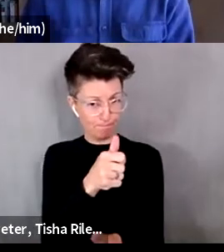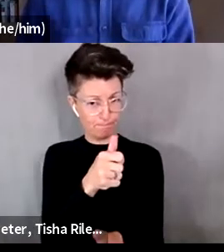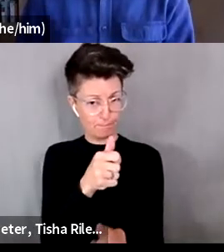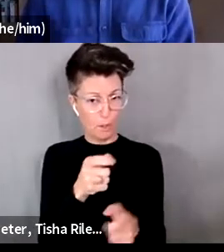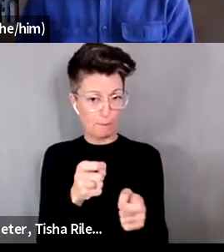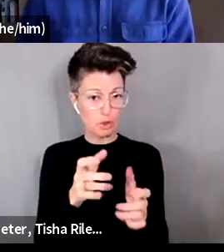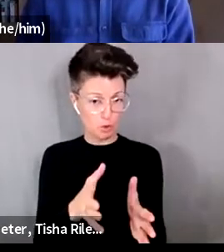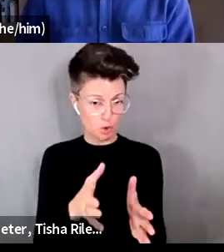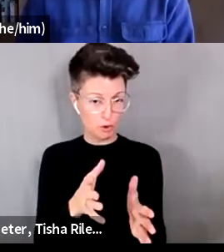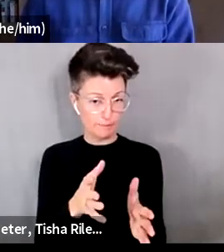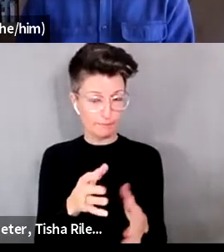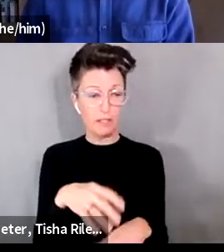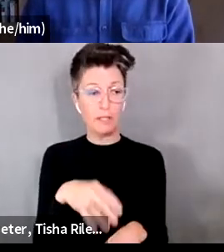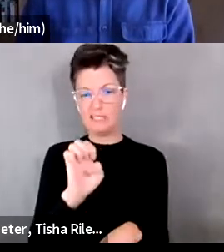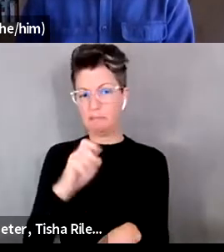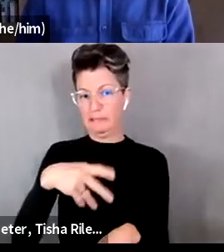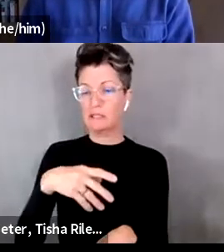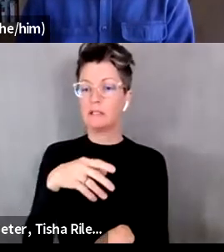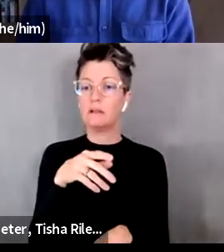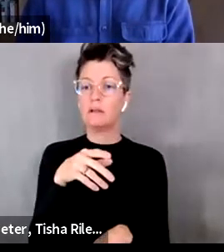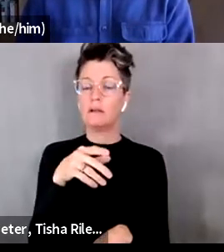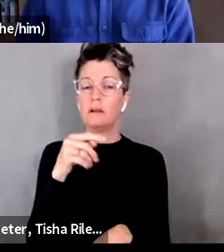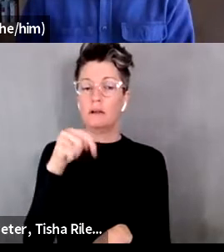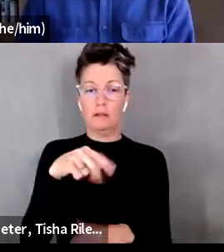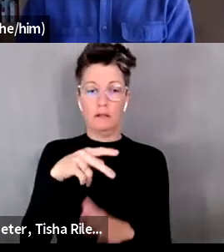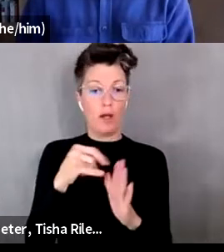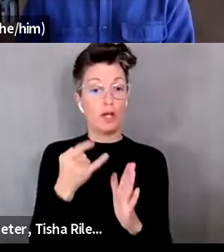So, like, when you were thinking about coming in